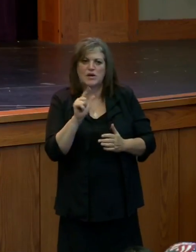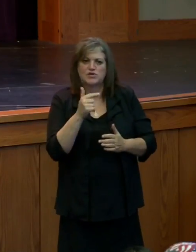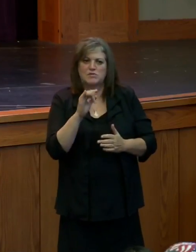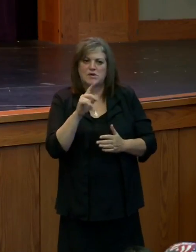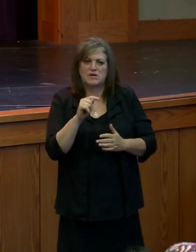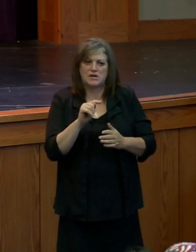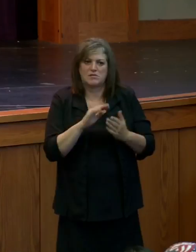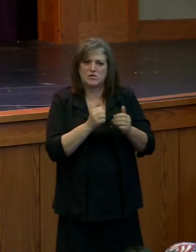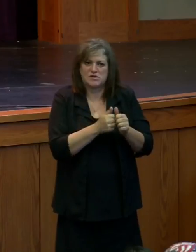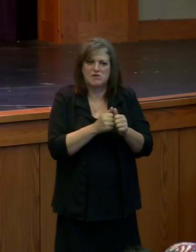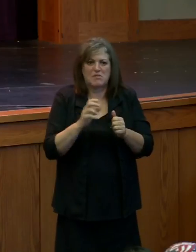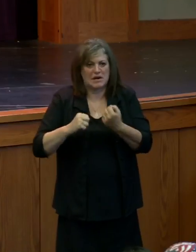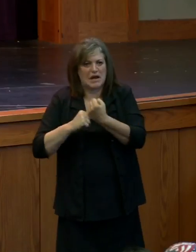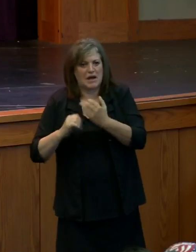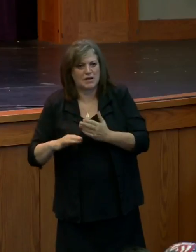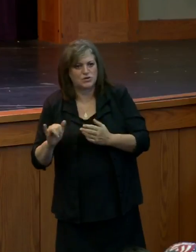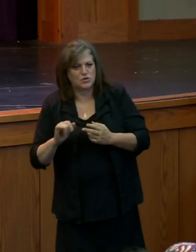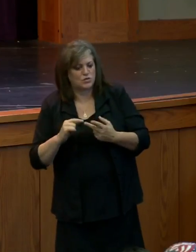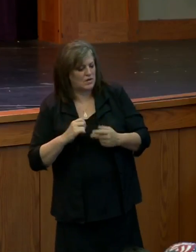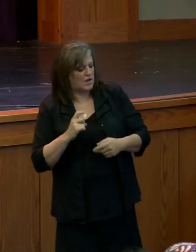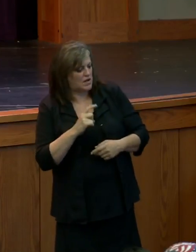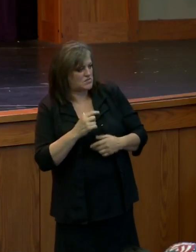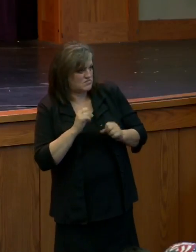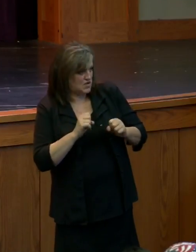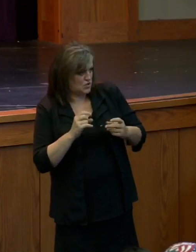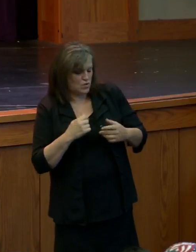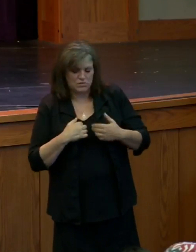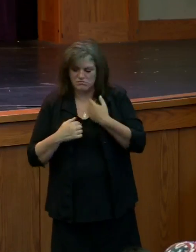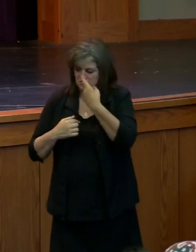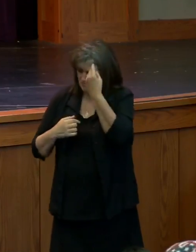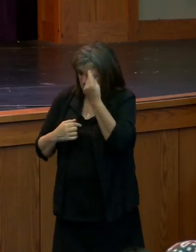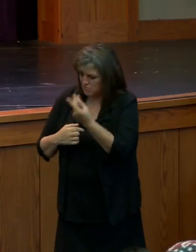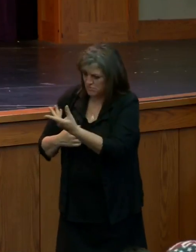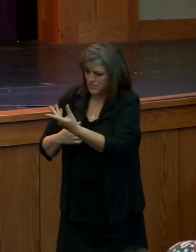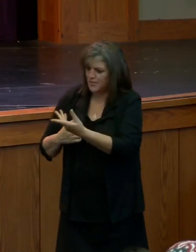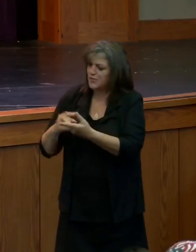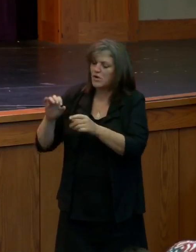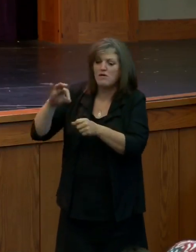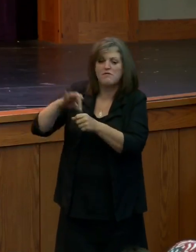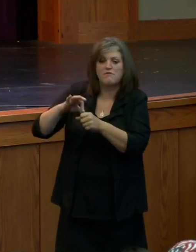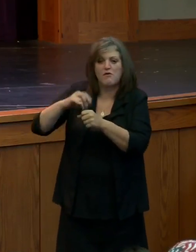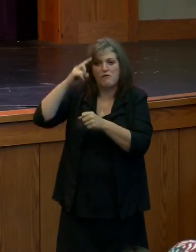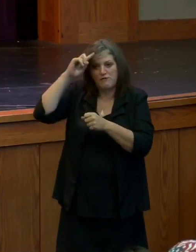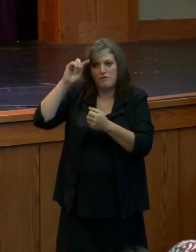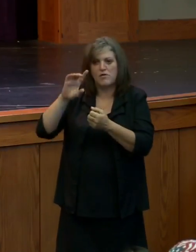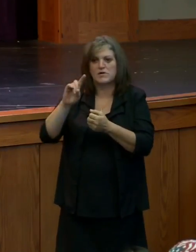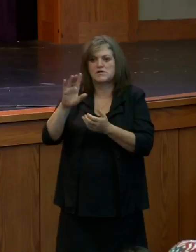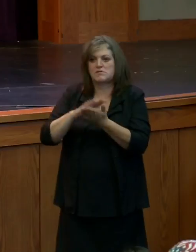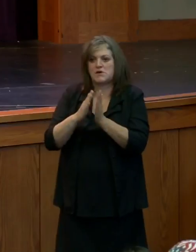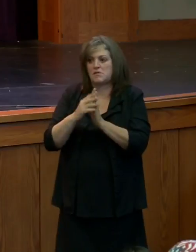WHAT CAN WE DO. I SAY YOU CAN VOTE FOR STATEHOOD IN D.C.